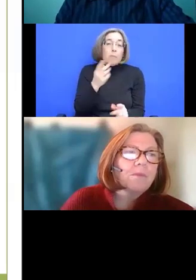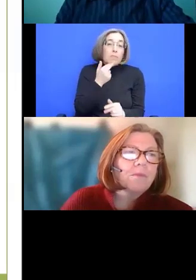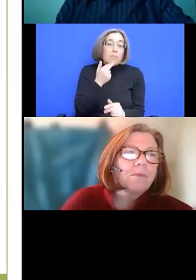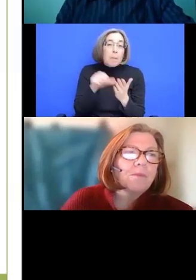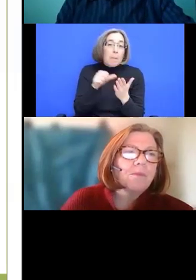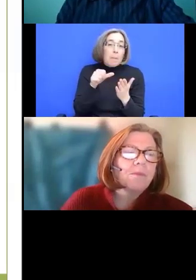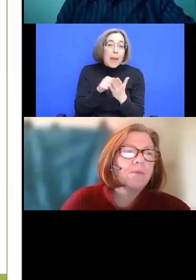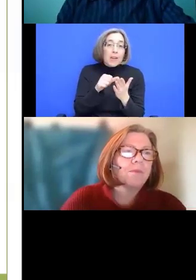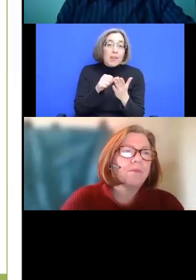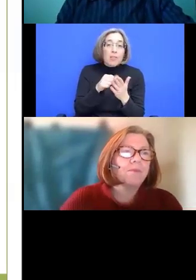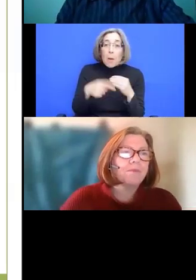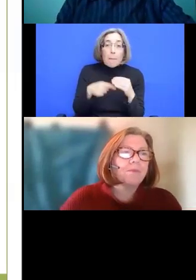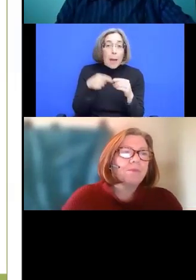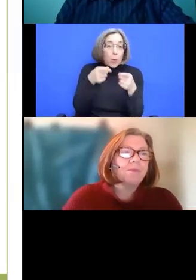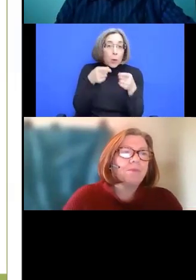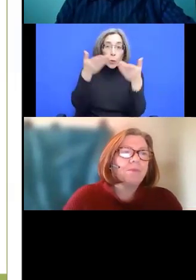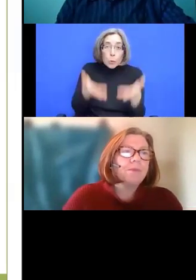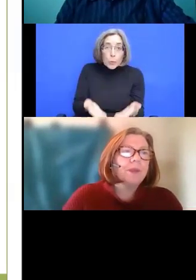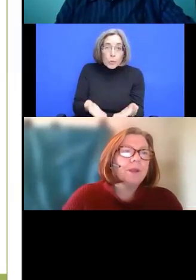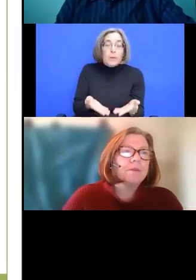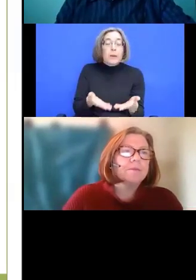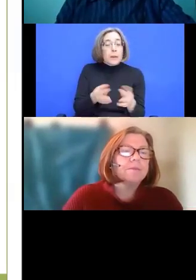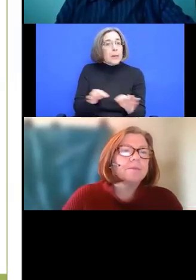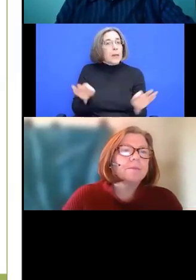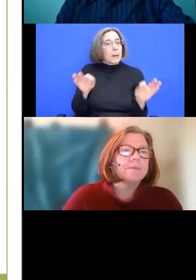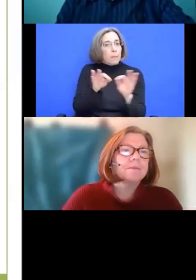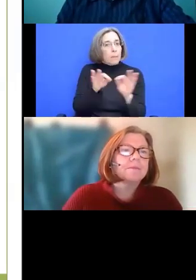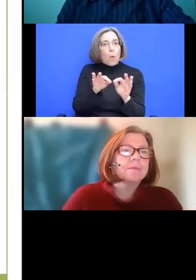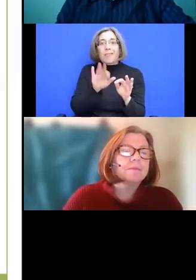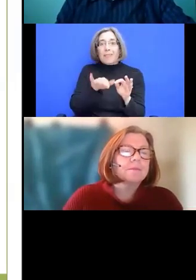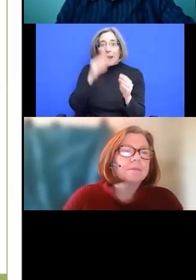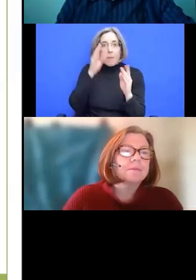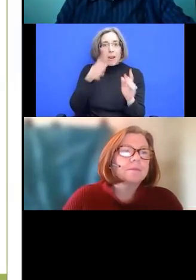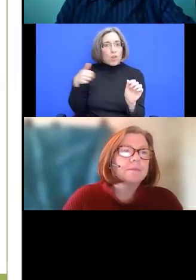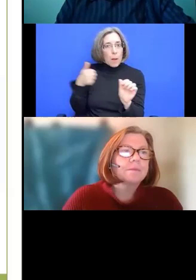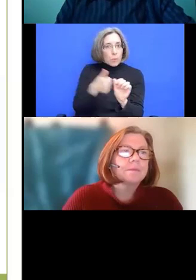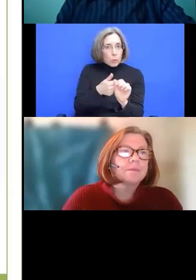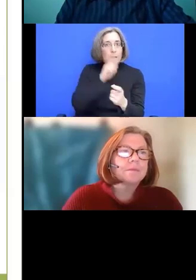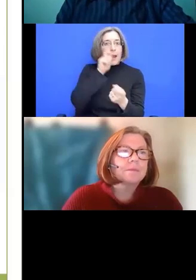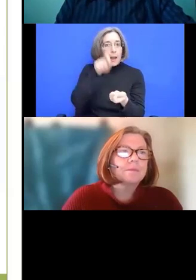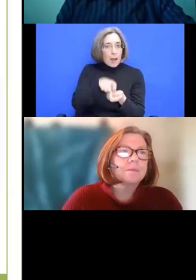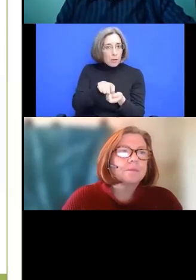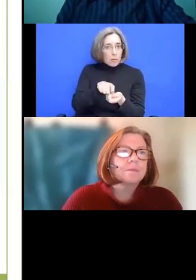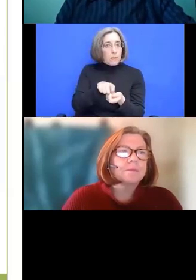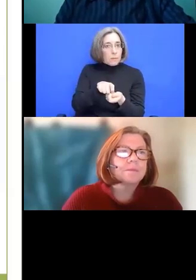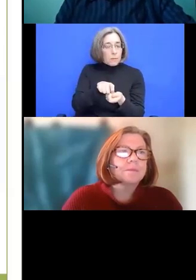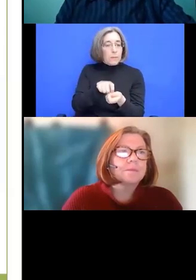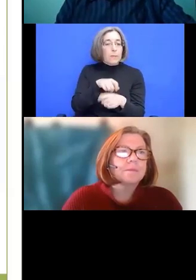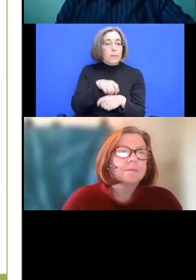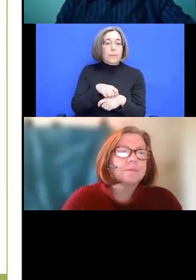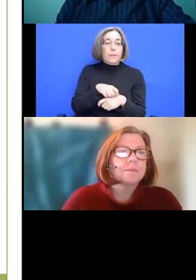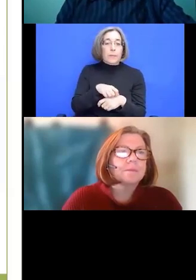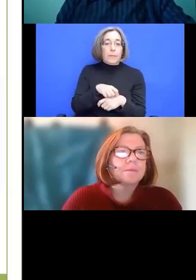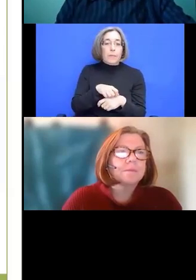and it's really important that you keep this information up to date and that's it's accurate. Things in there are your name, of course,